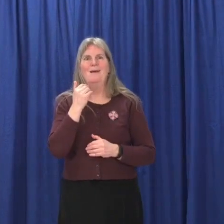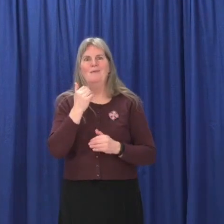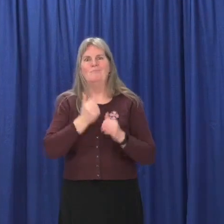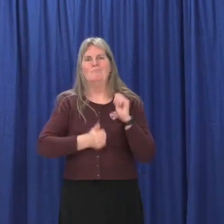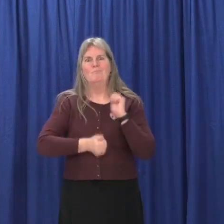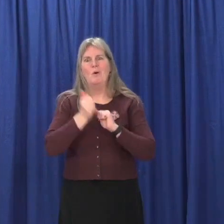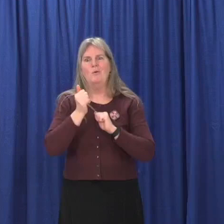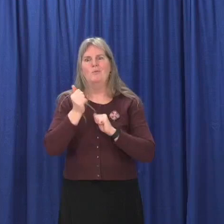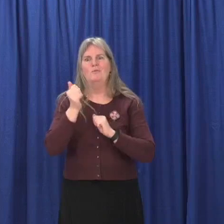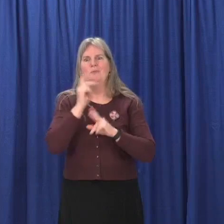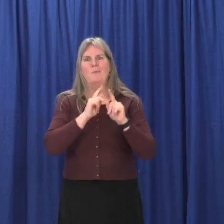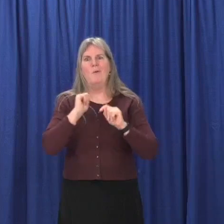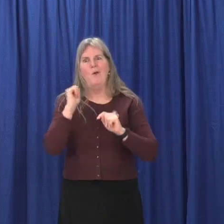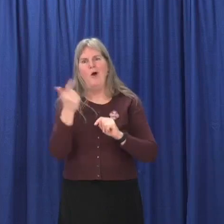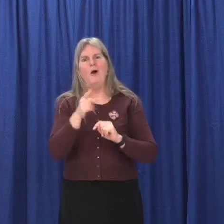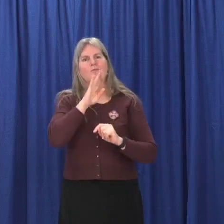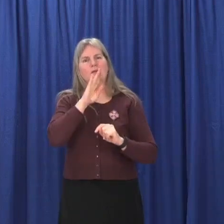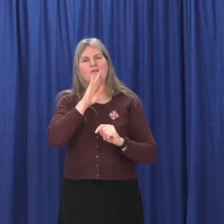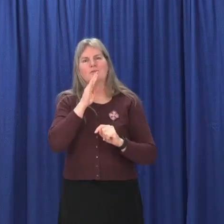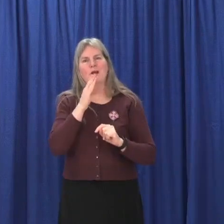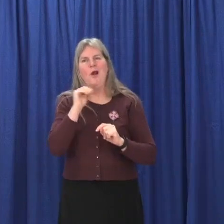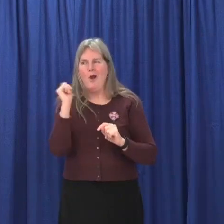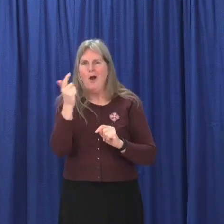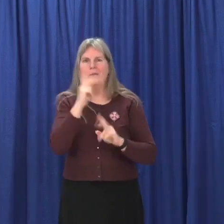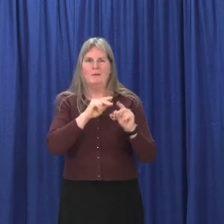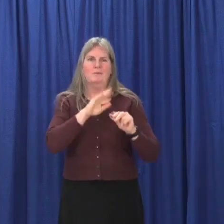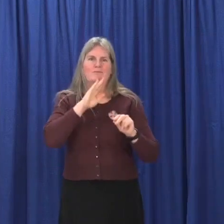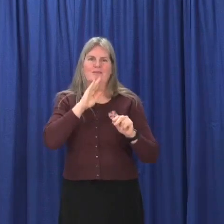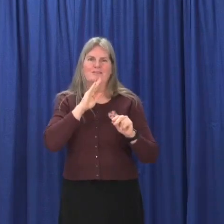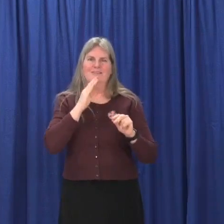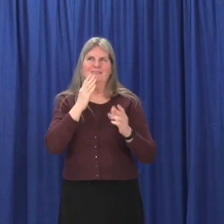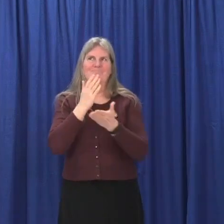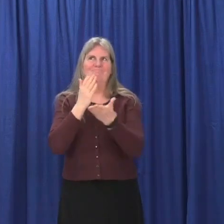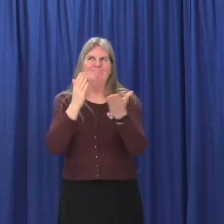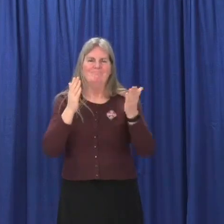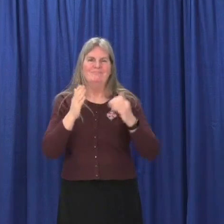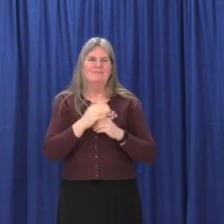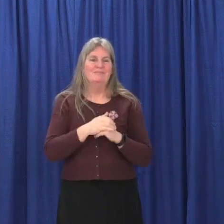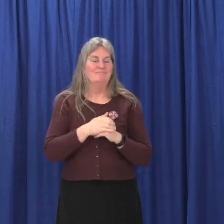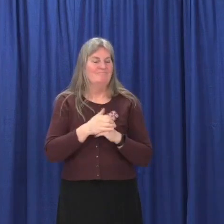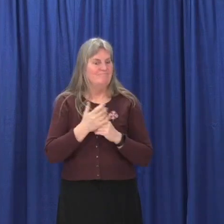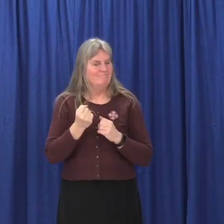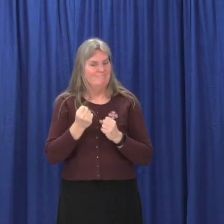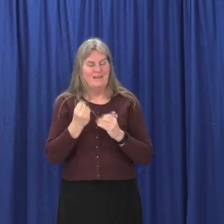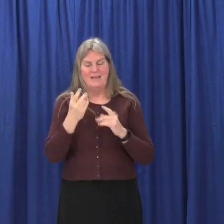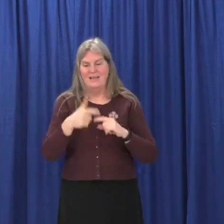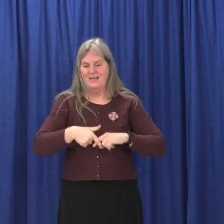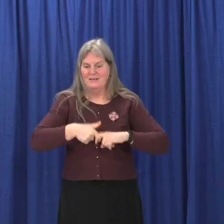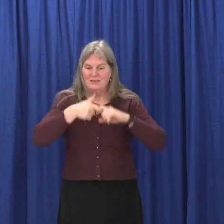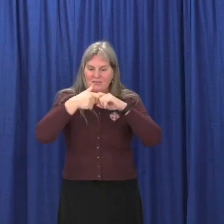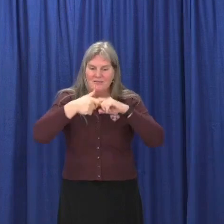two years in, right? You know, a lot of people have had to postpone very significant